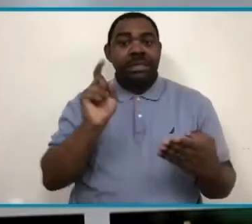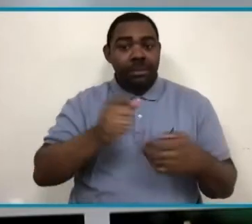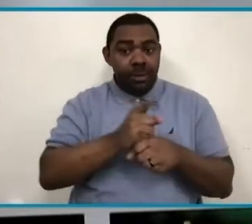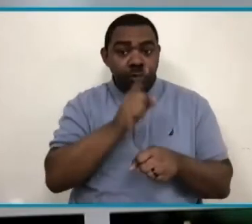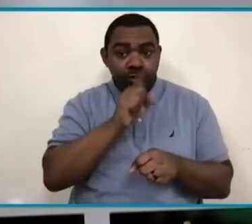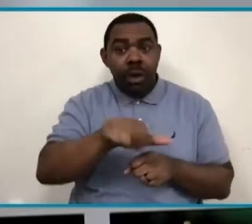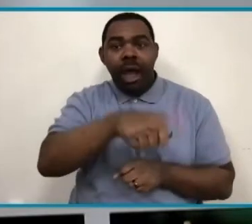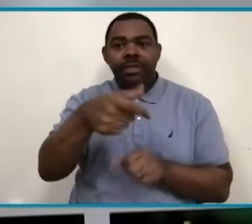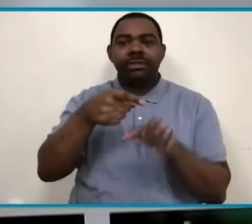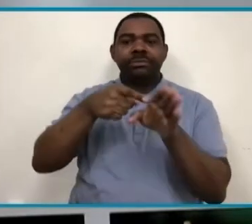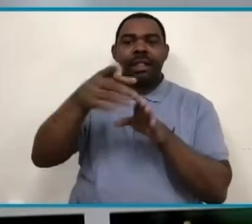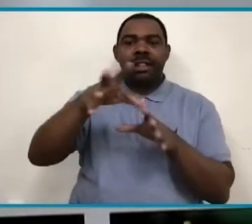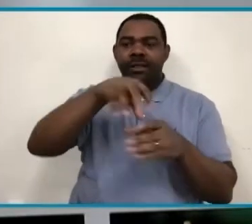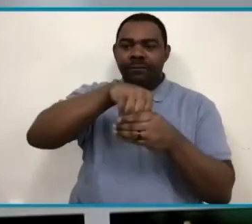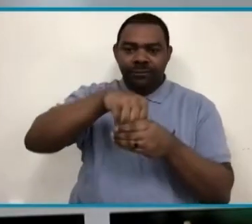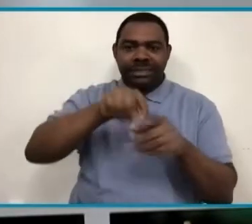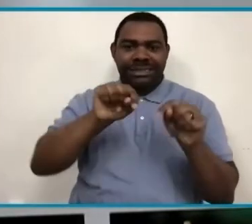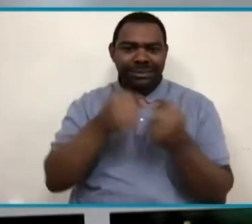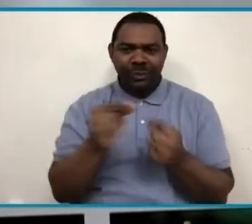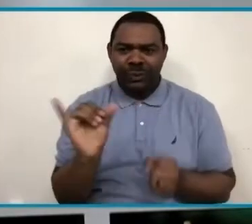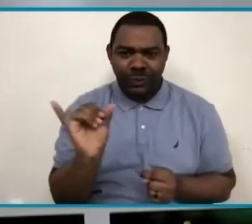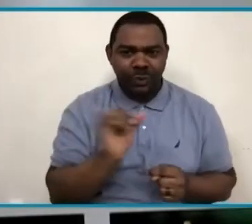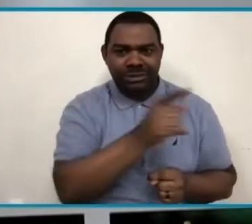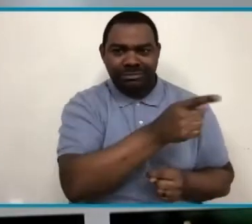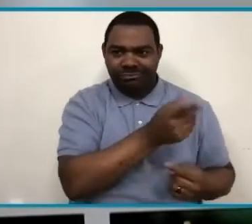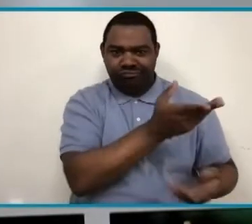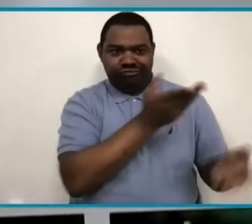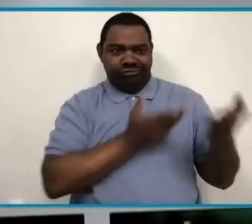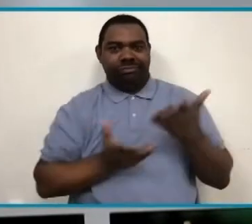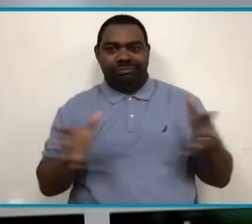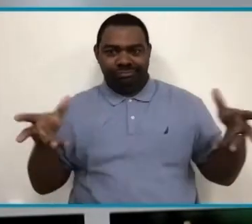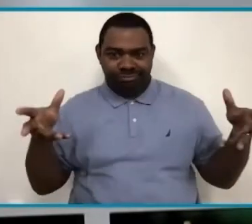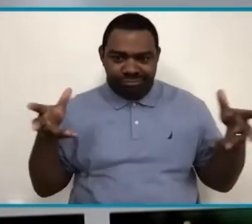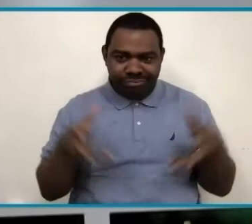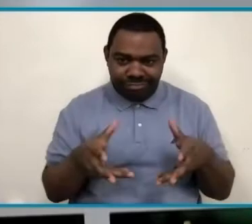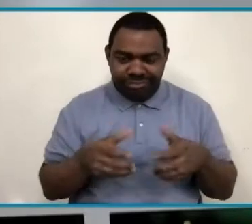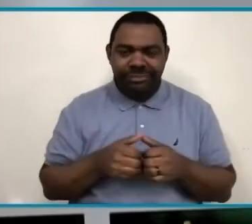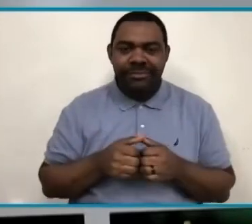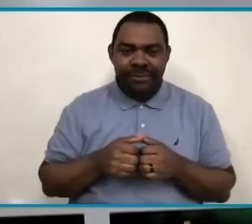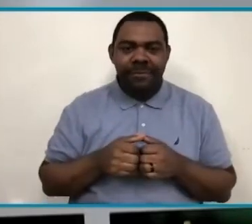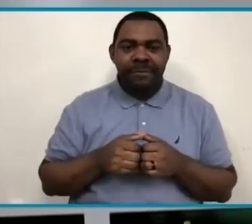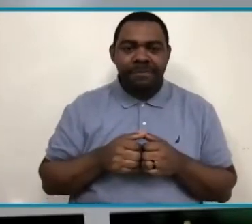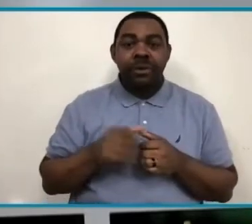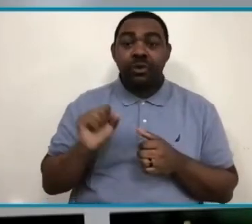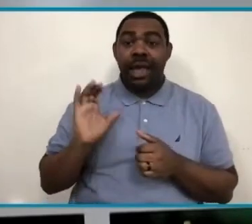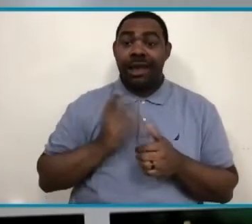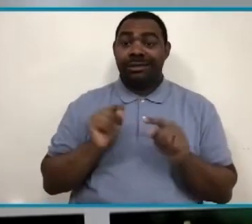team: pain specialists, mild traumatic brain injury specialists, and so our team kept growing.